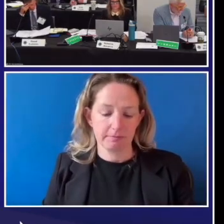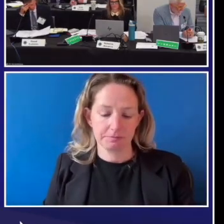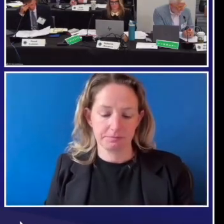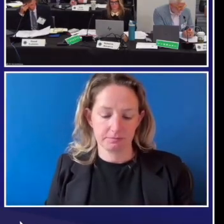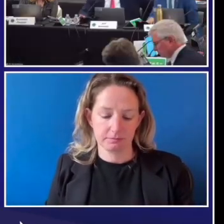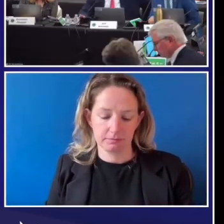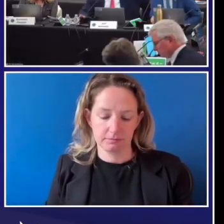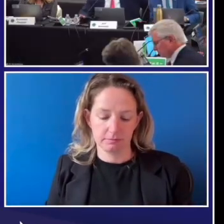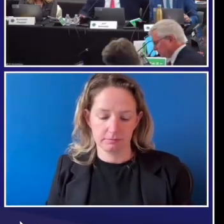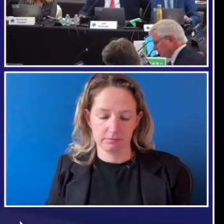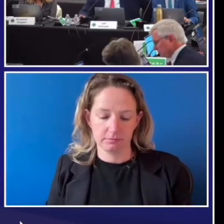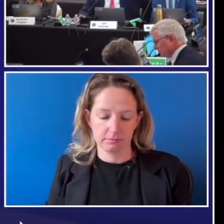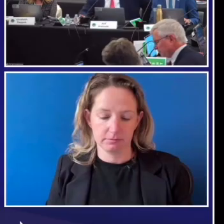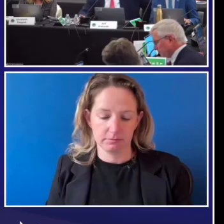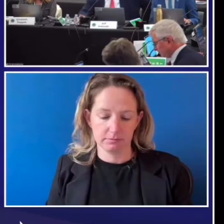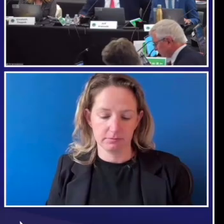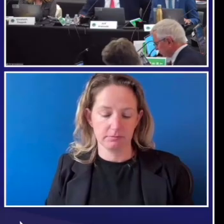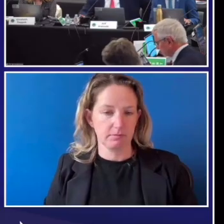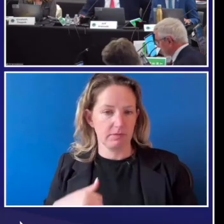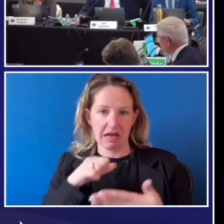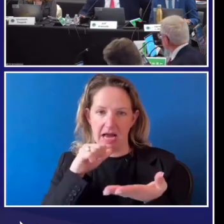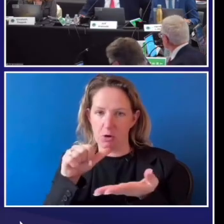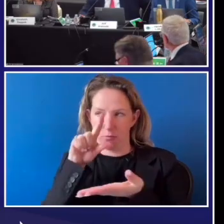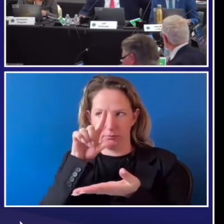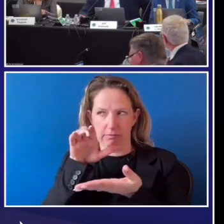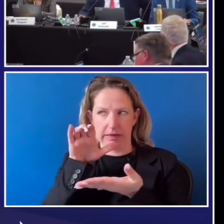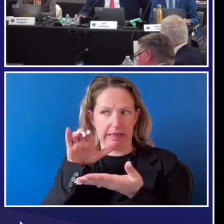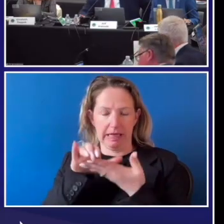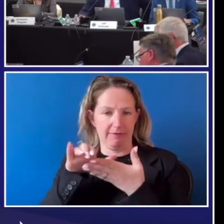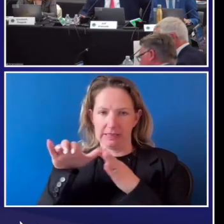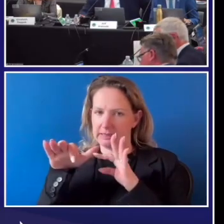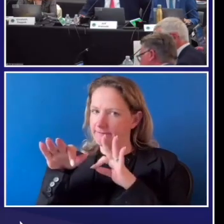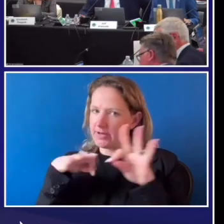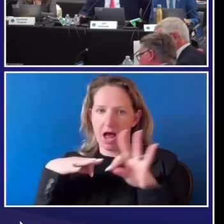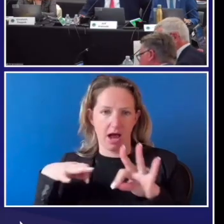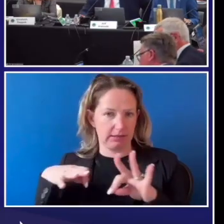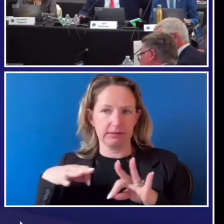Yeah, this is not, I don't believe it defined in our regs. It is defined within federal law broadly.